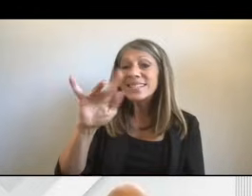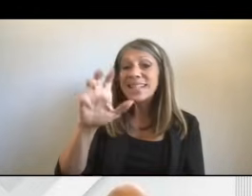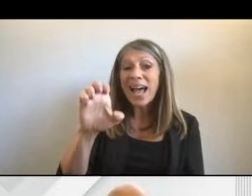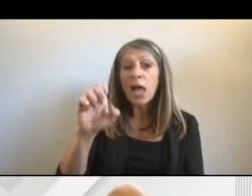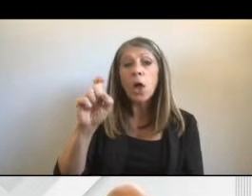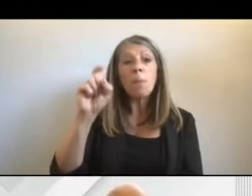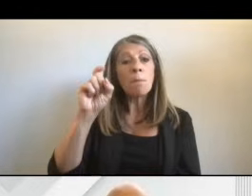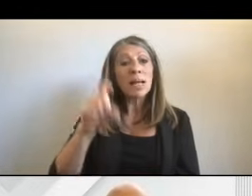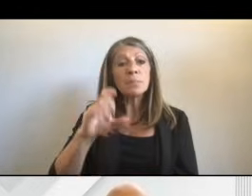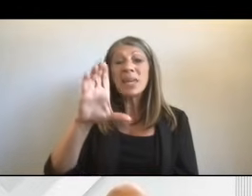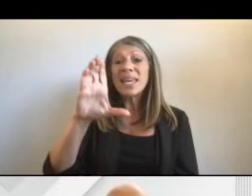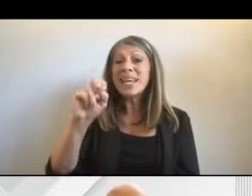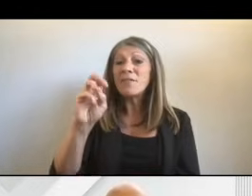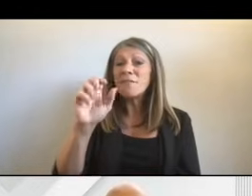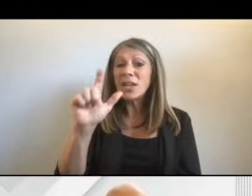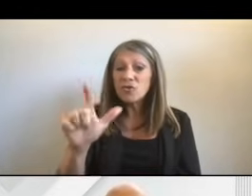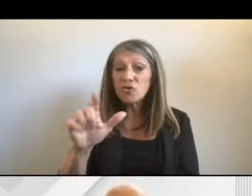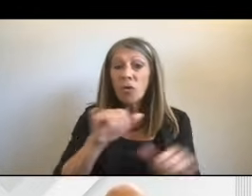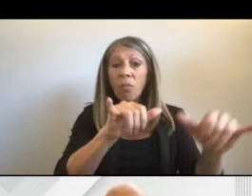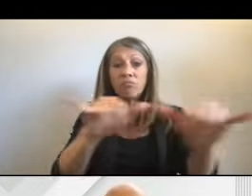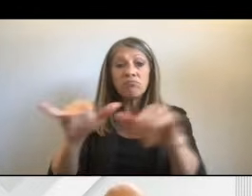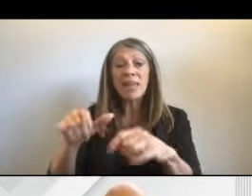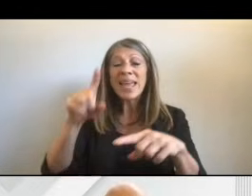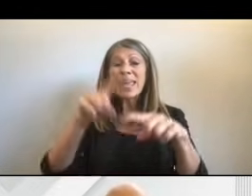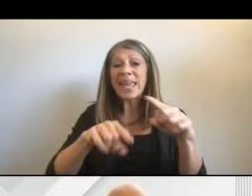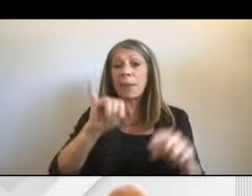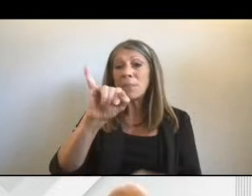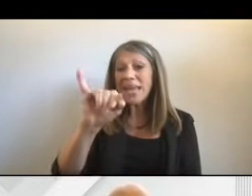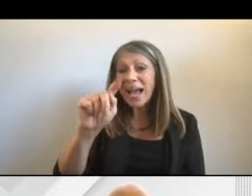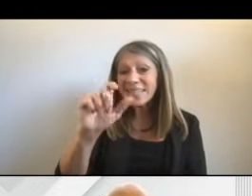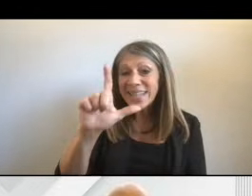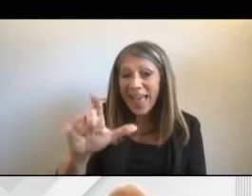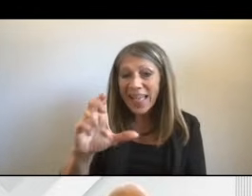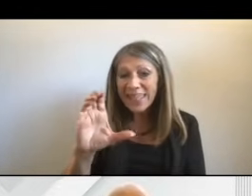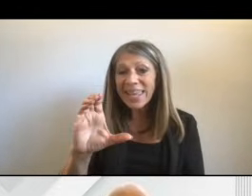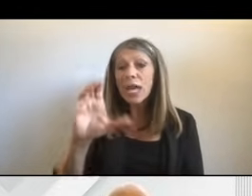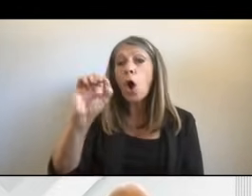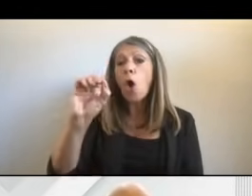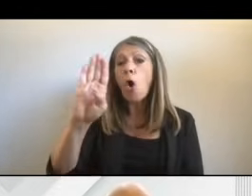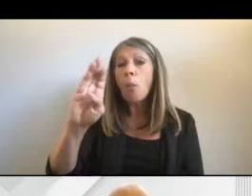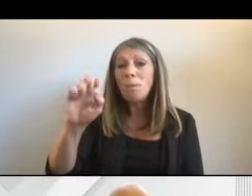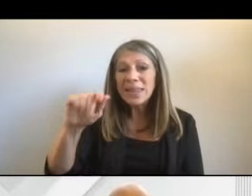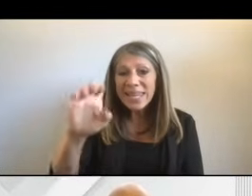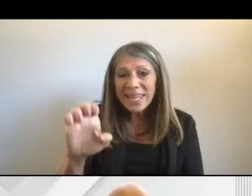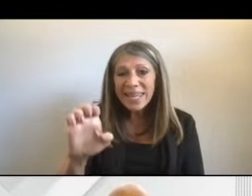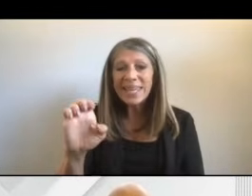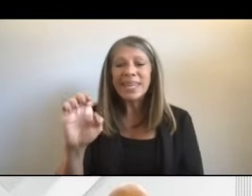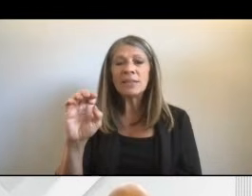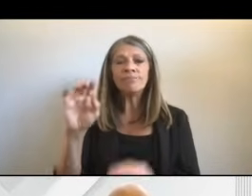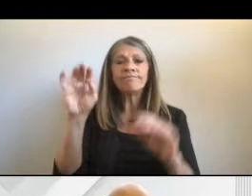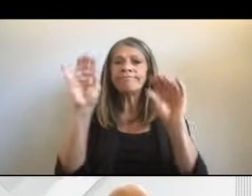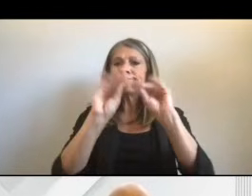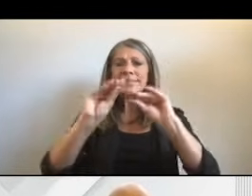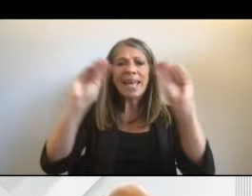in form; it cannot be in italics, oblique script, or highly decorative, or other unusual forms.